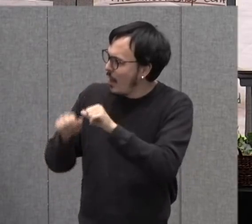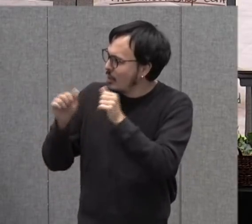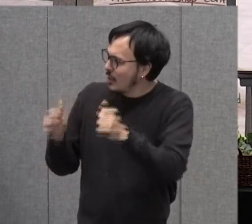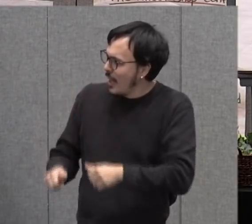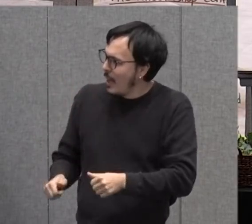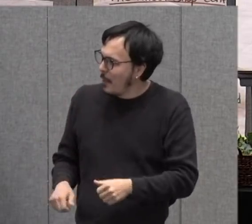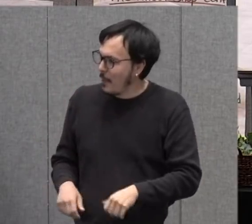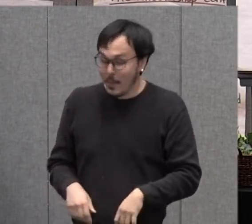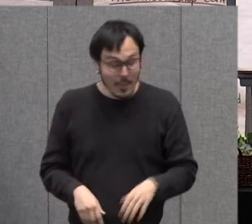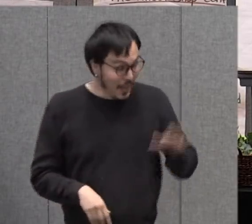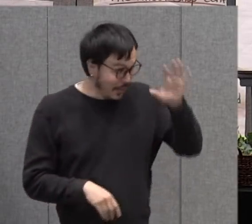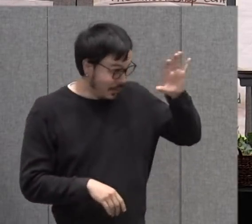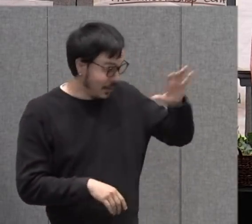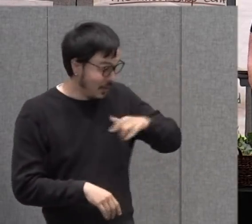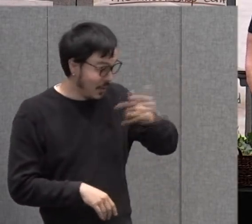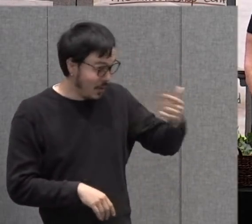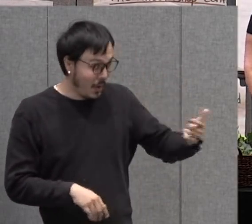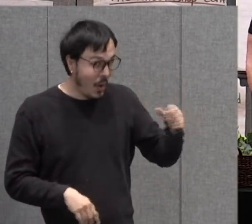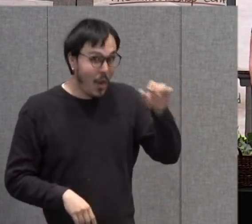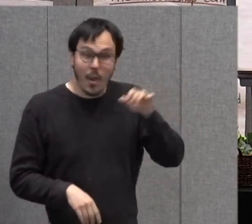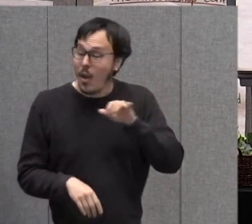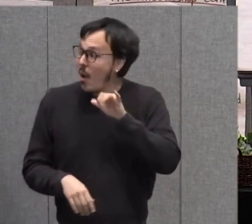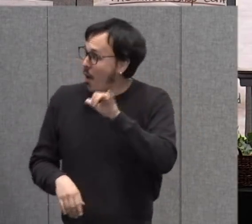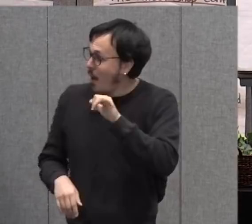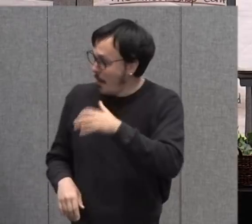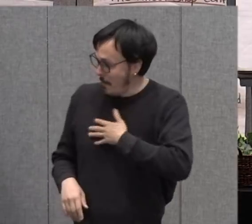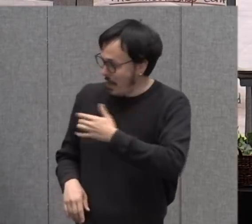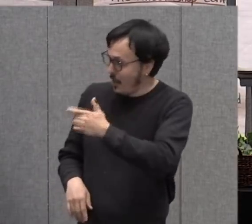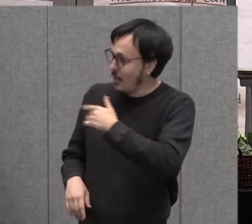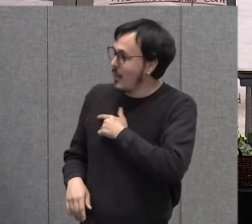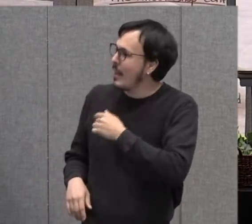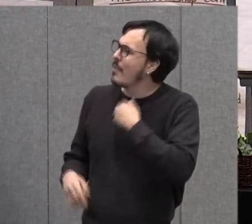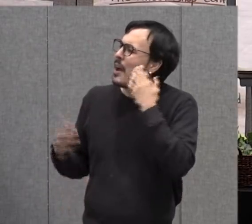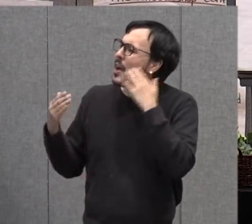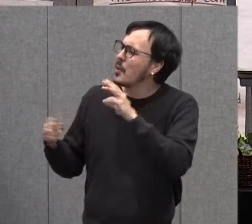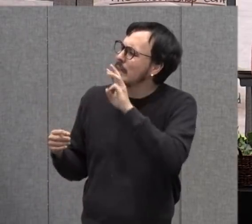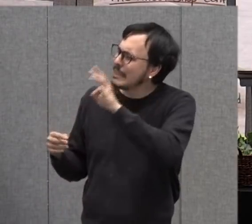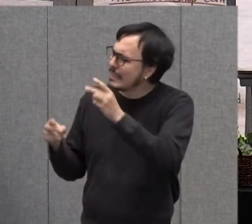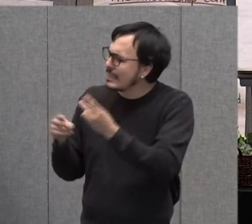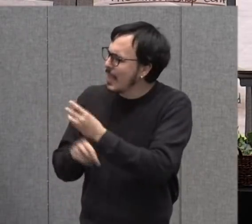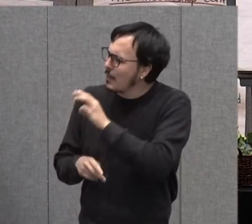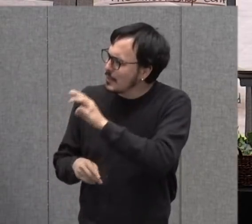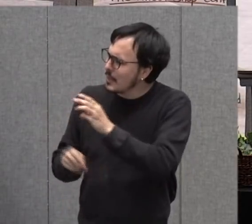Okay, well, I'm gonna use your strategy about if I didn't know six times six right away as a fact,